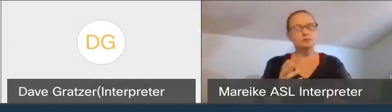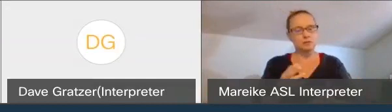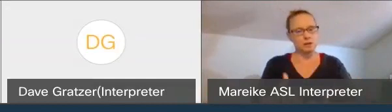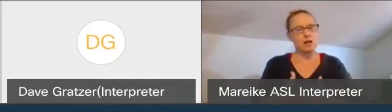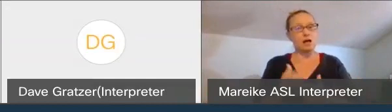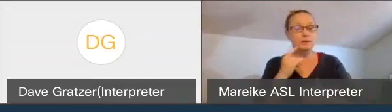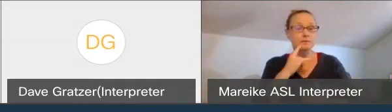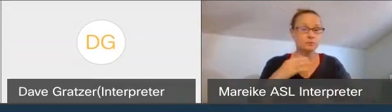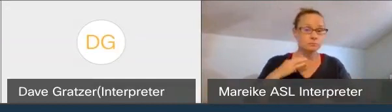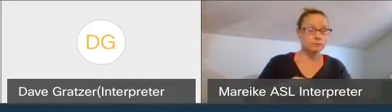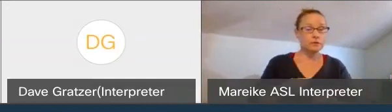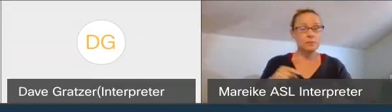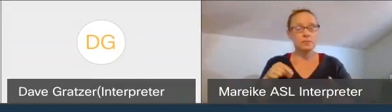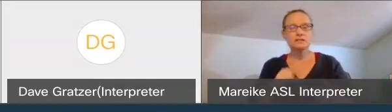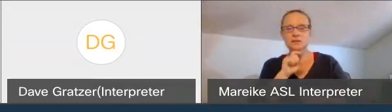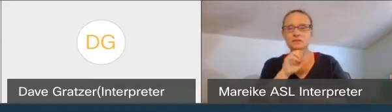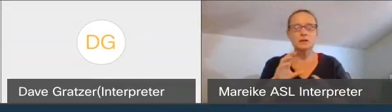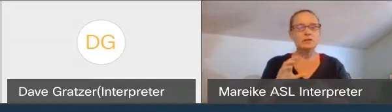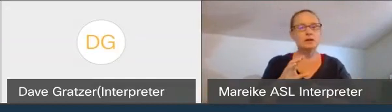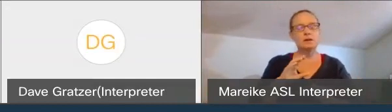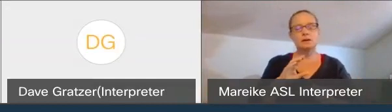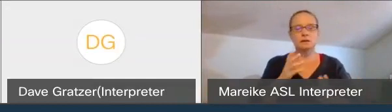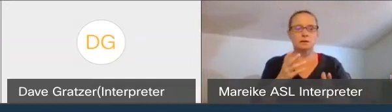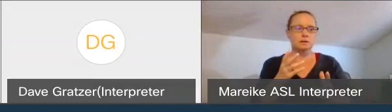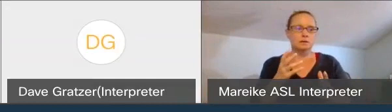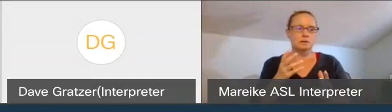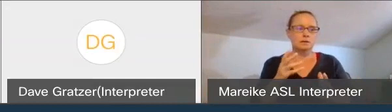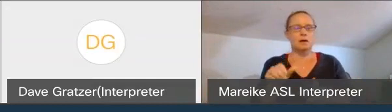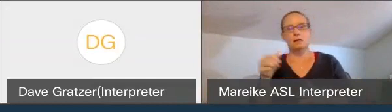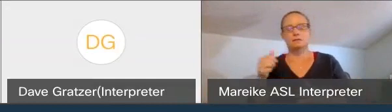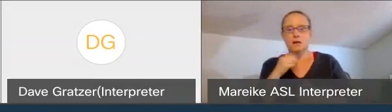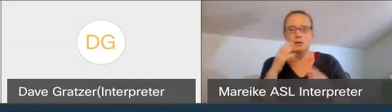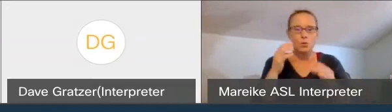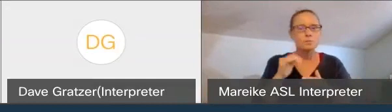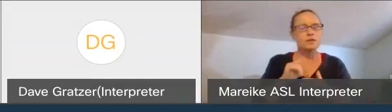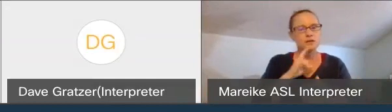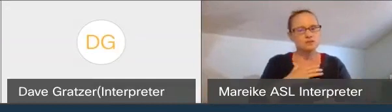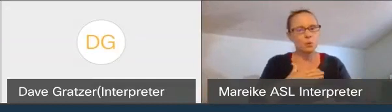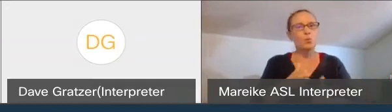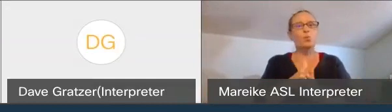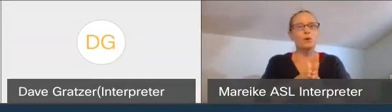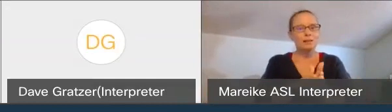if nothing at all, I just hope that there's a willingness, like Billings,